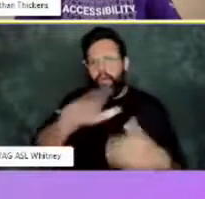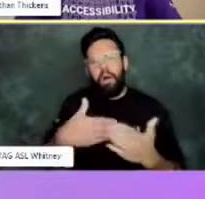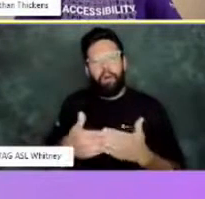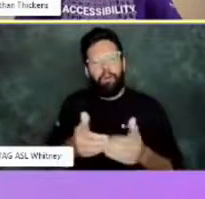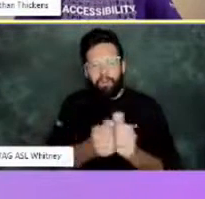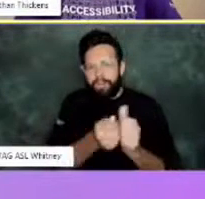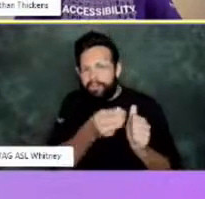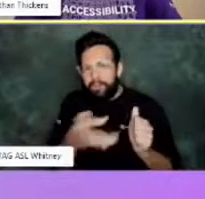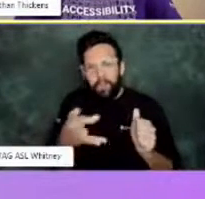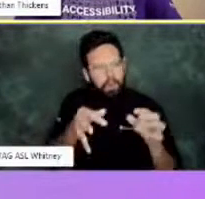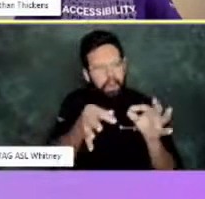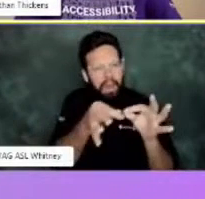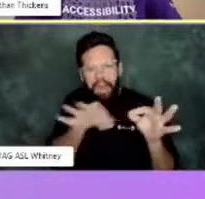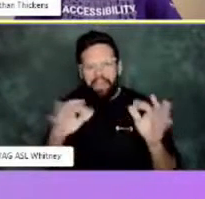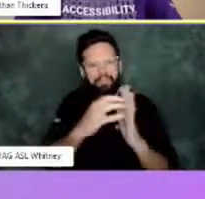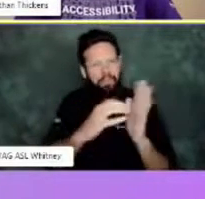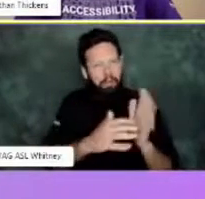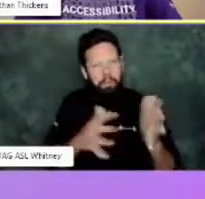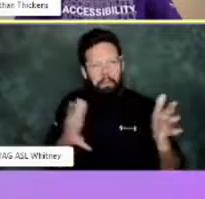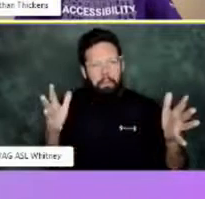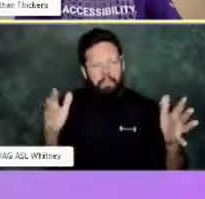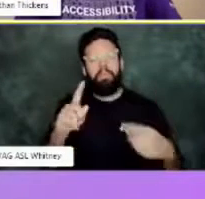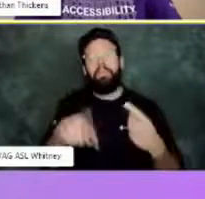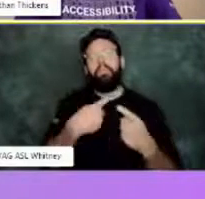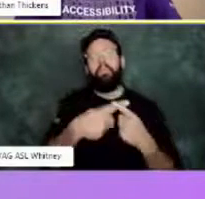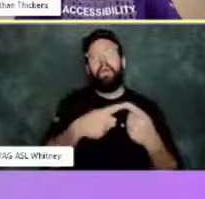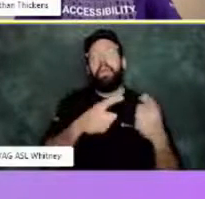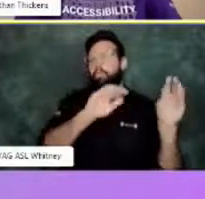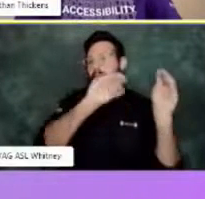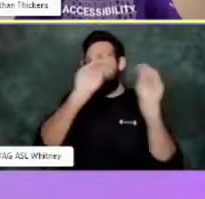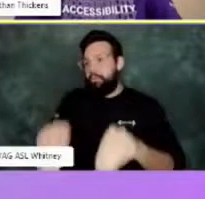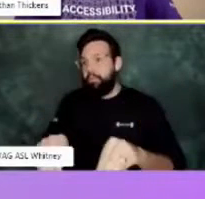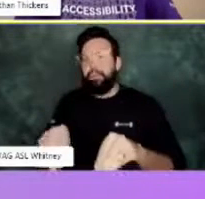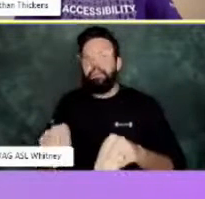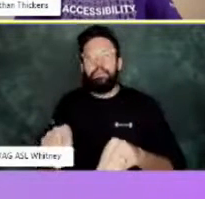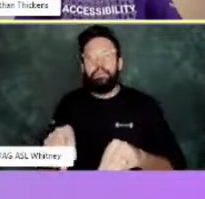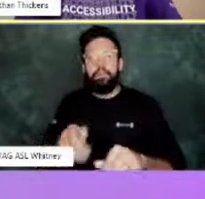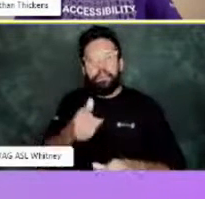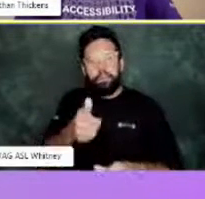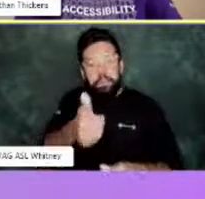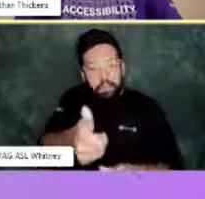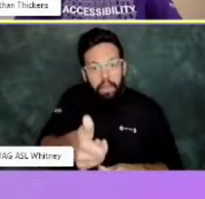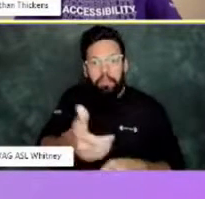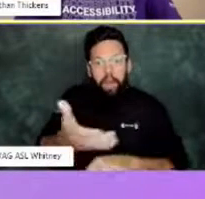Once your implementation is complete, you don't have to worry about keeping it updated. As your tests change over time,